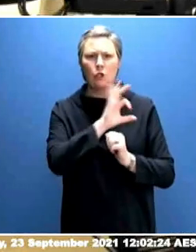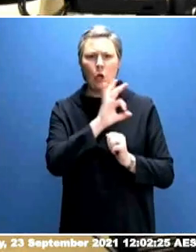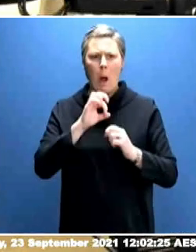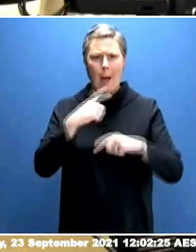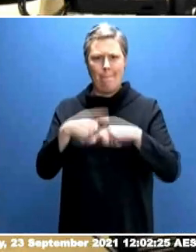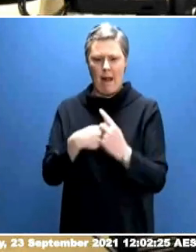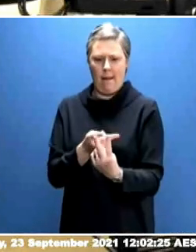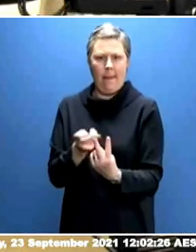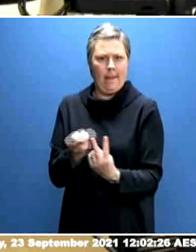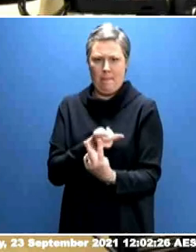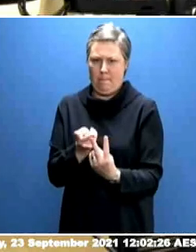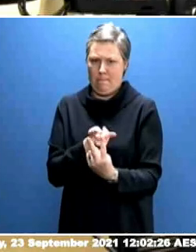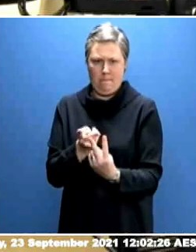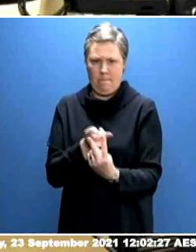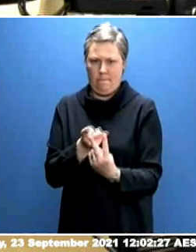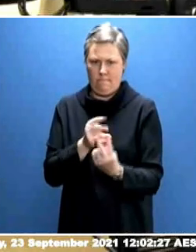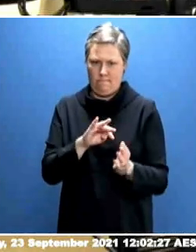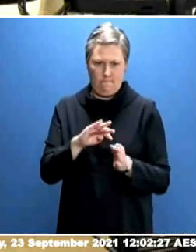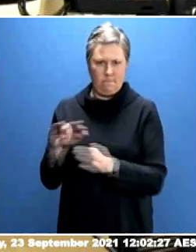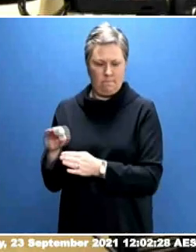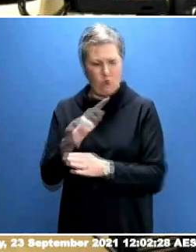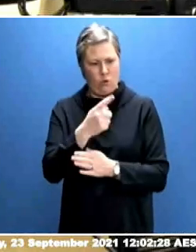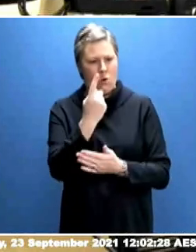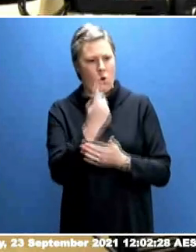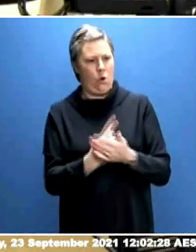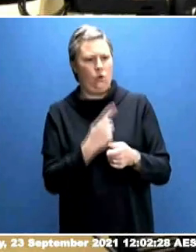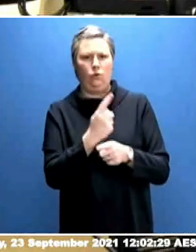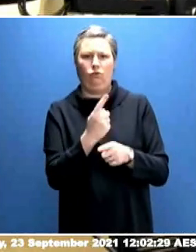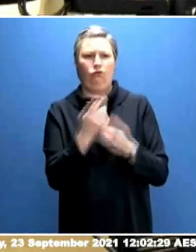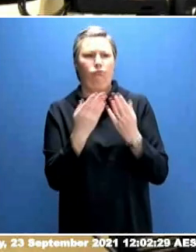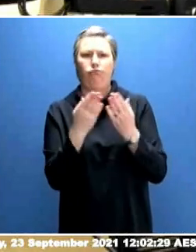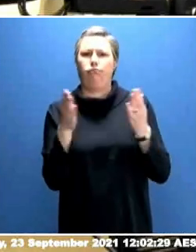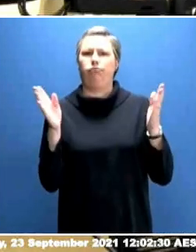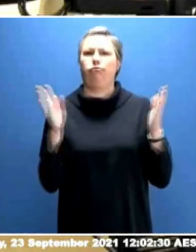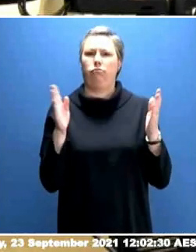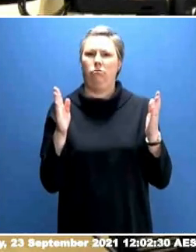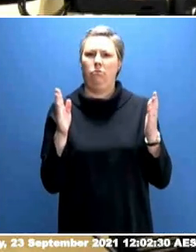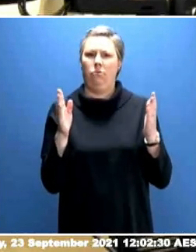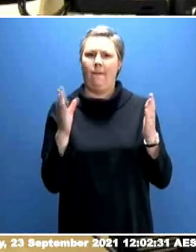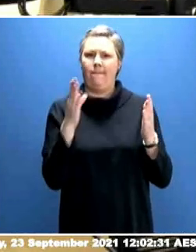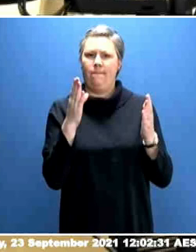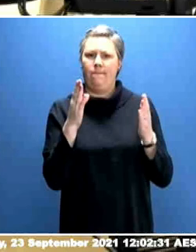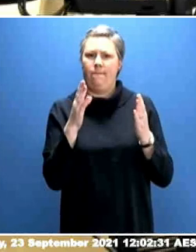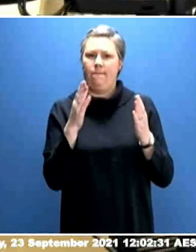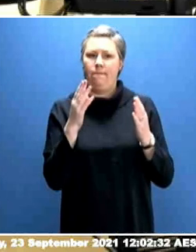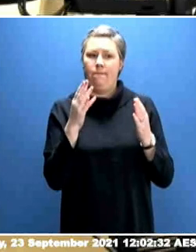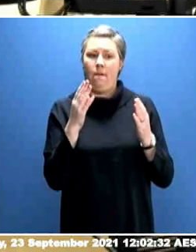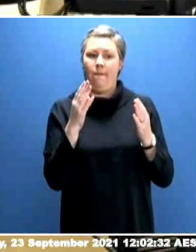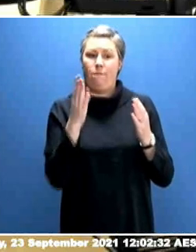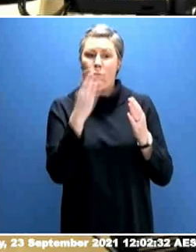their particular circumstances, you're speaking as a NAAJA representative and from your personal experience